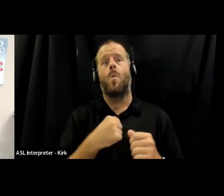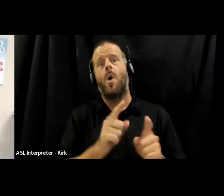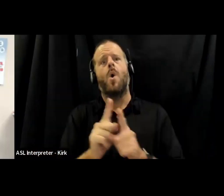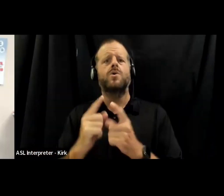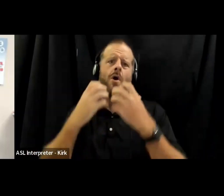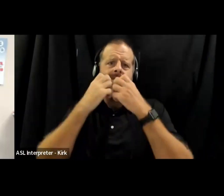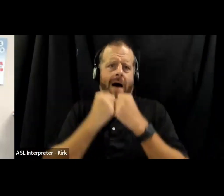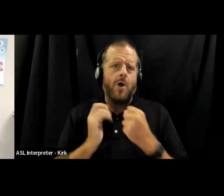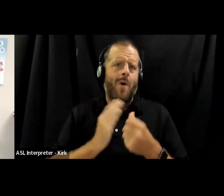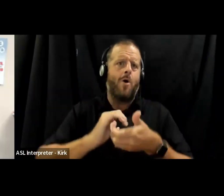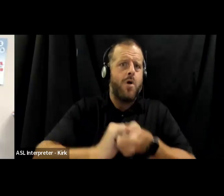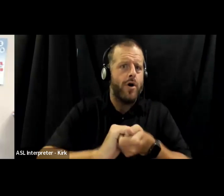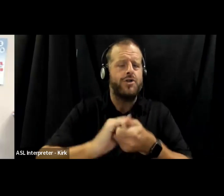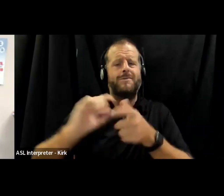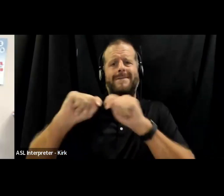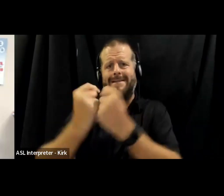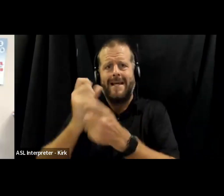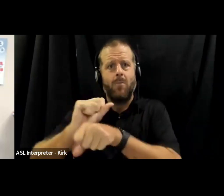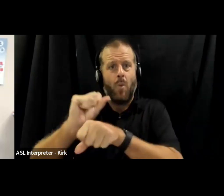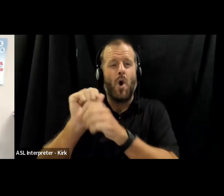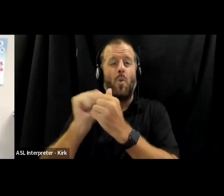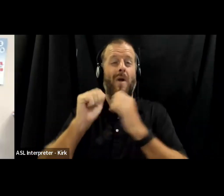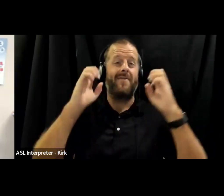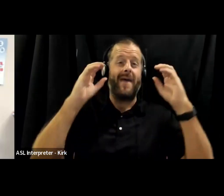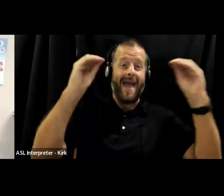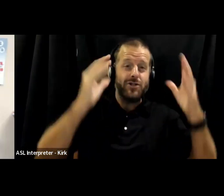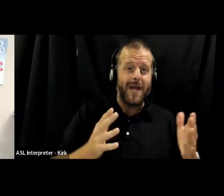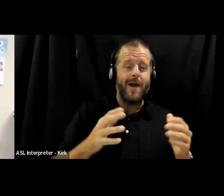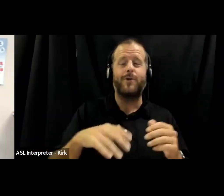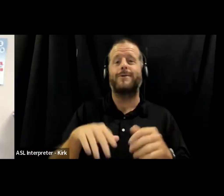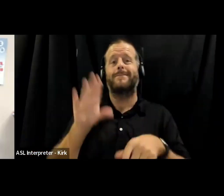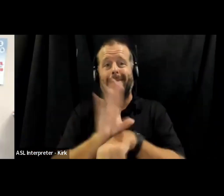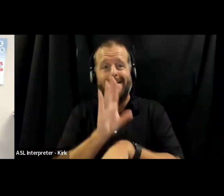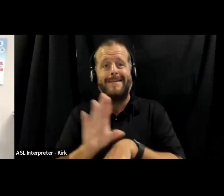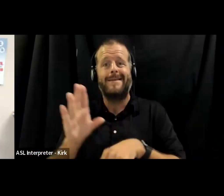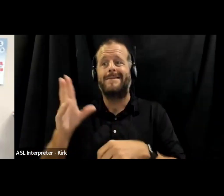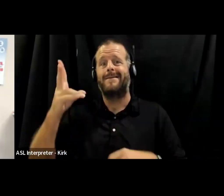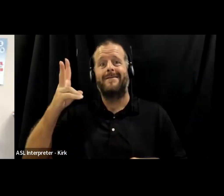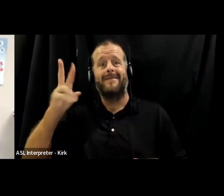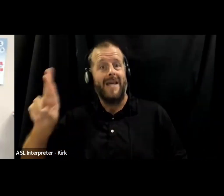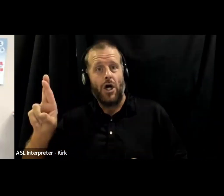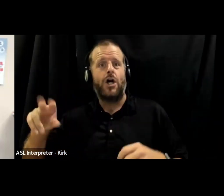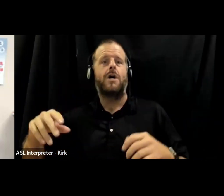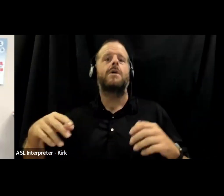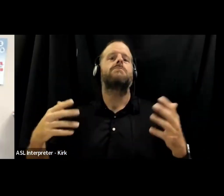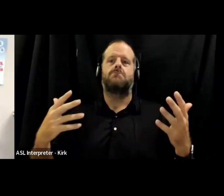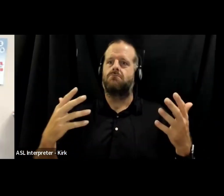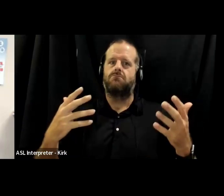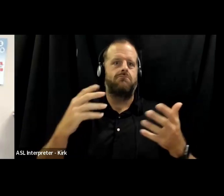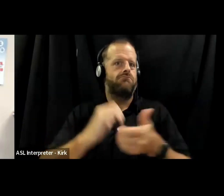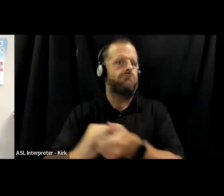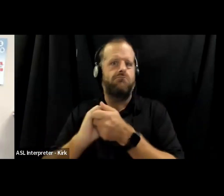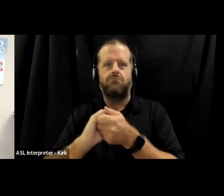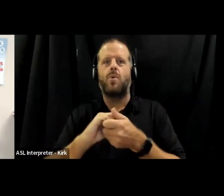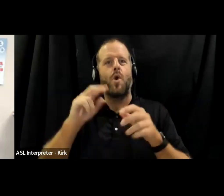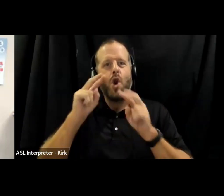and the teamwork among educators among business, vocational rehab, and we just look forward to the future, where we'll